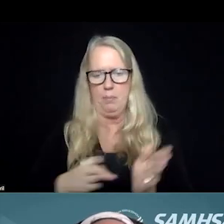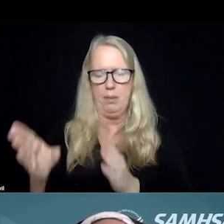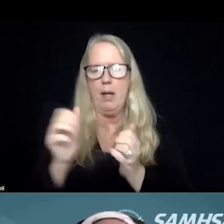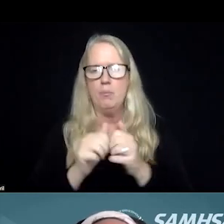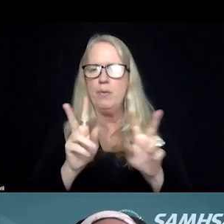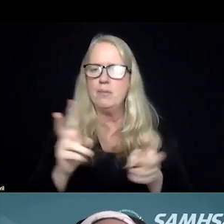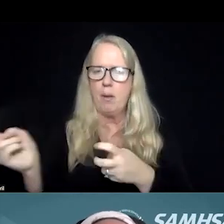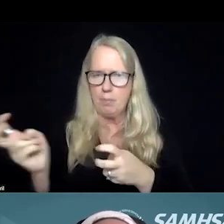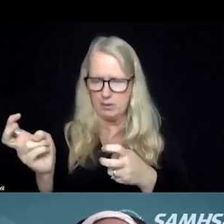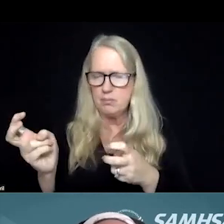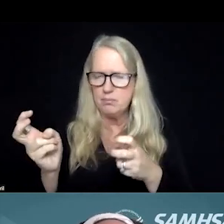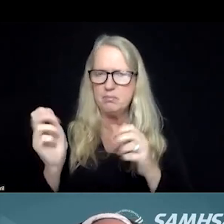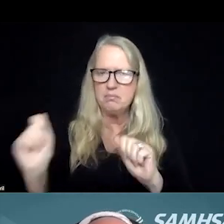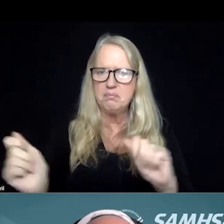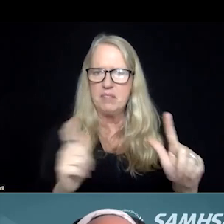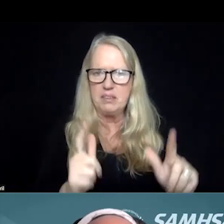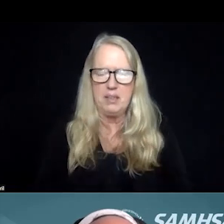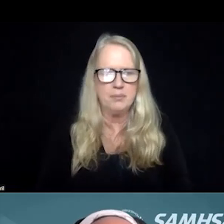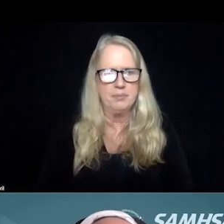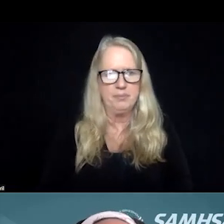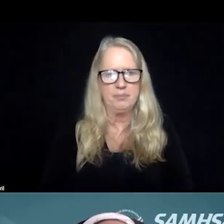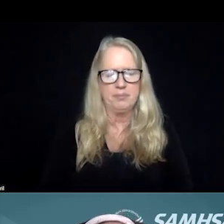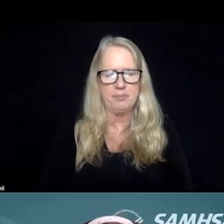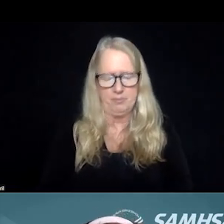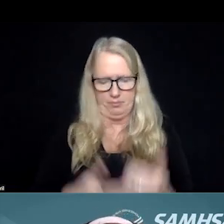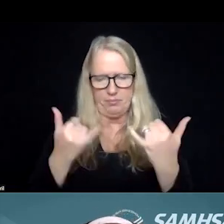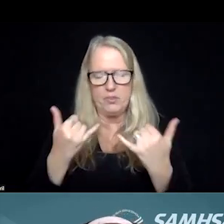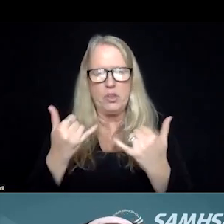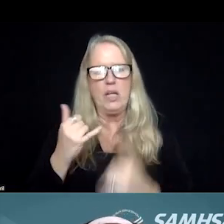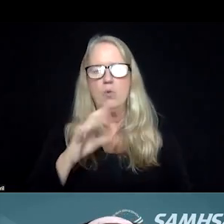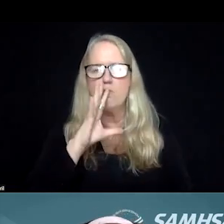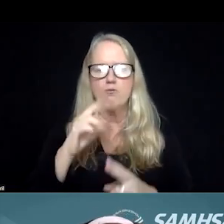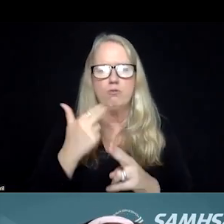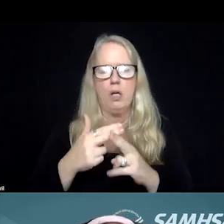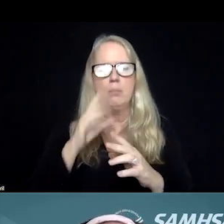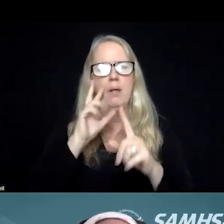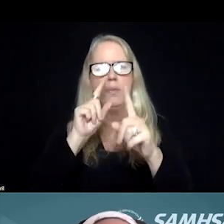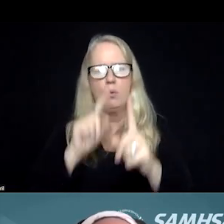SO TODAY IN THE PRESENTATION WE WILL TALK ABOUT THE GOALS OF THIS